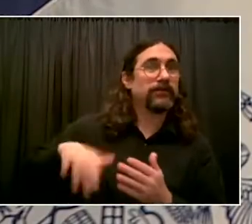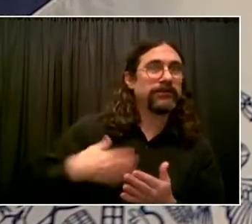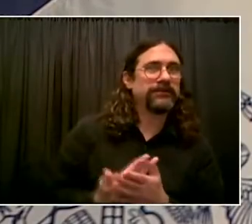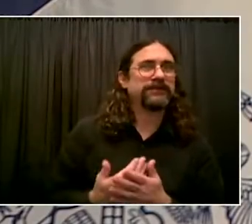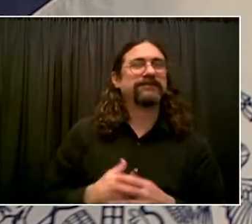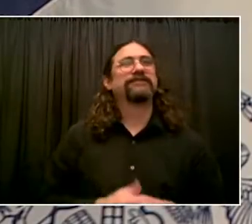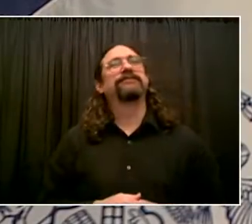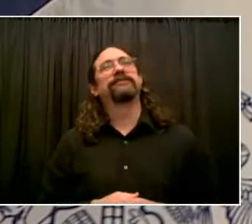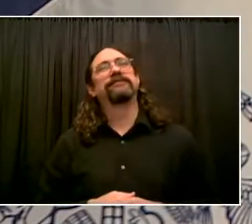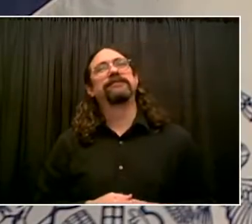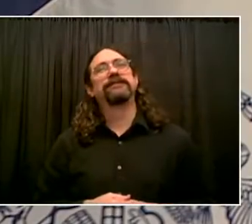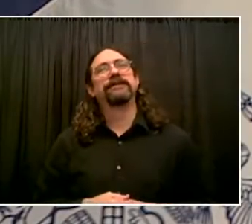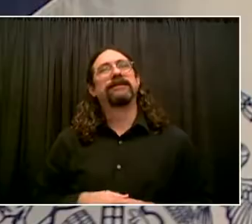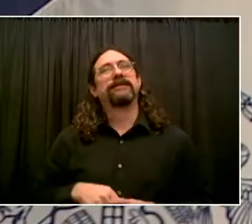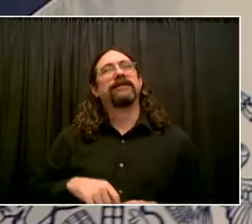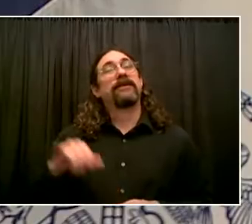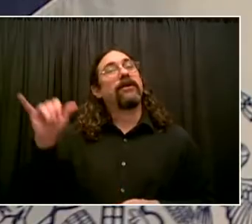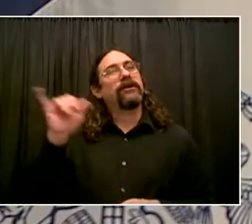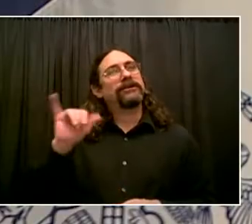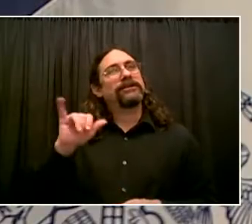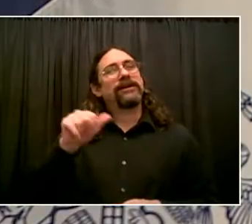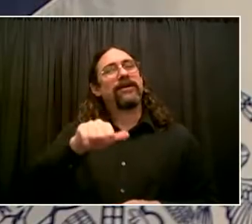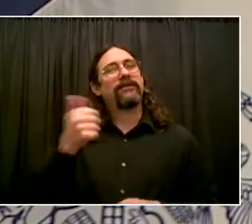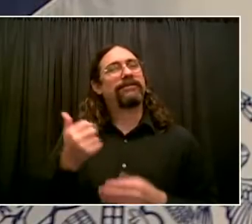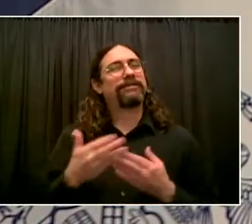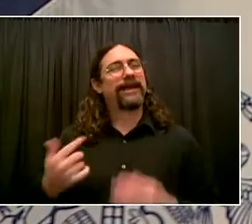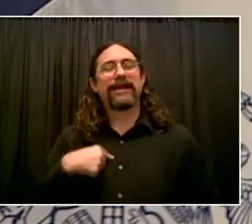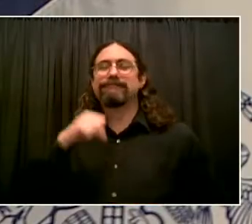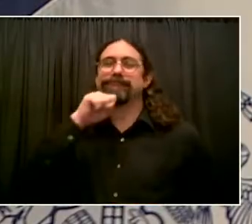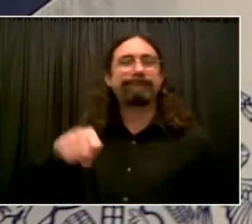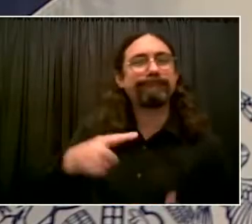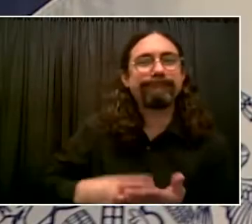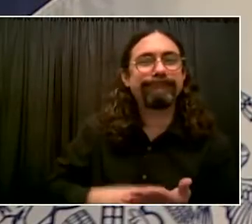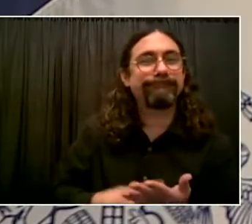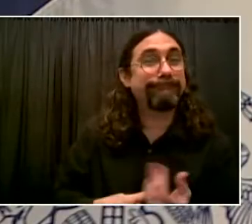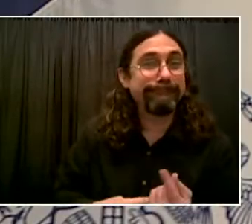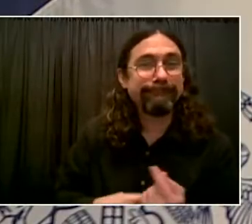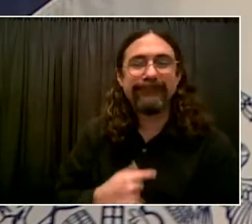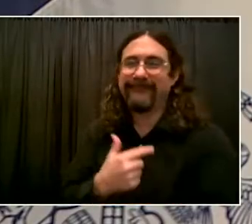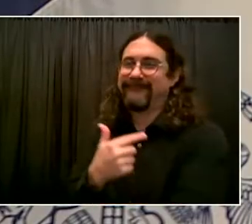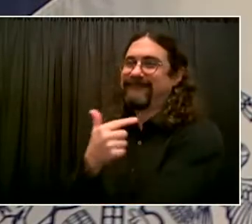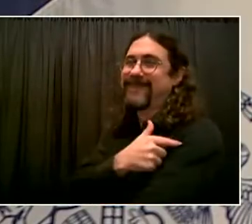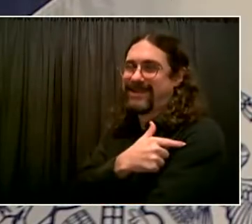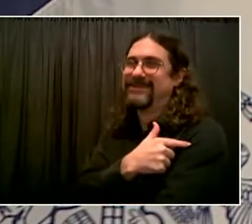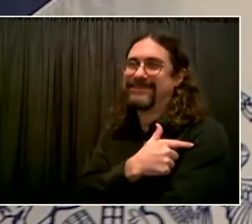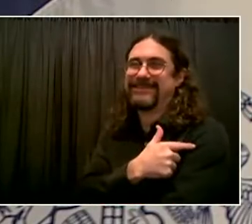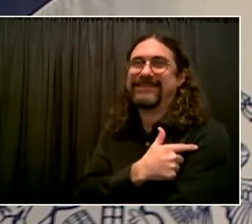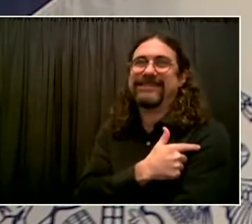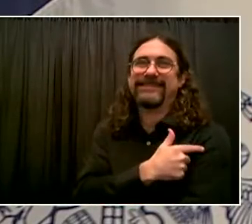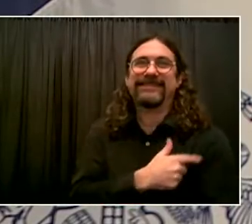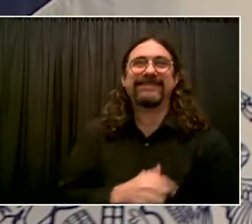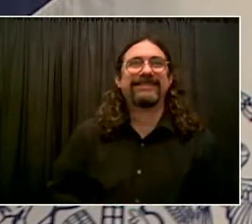YOU ALSO LOVE TALKING ABOUT SOMETHING ELSE, VACCINATION. THAT IS THE THING THAT MOVES US FORWARD. NEW YORK CITY IS